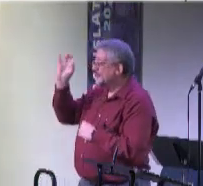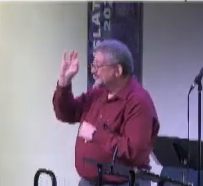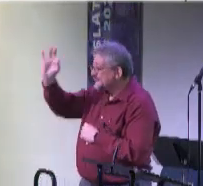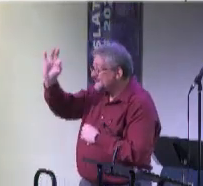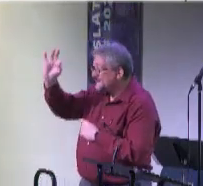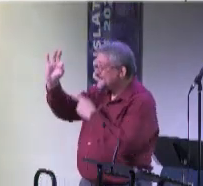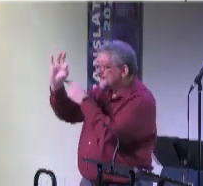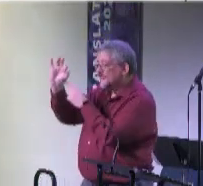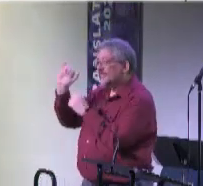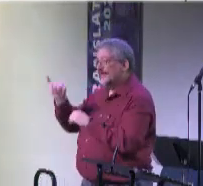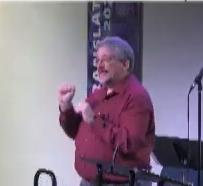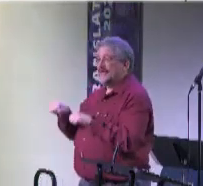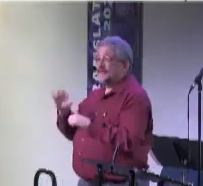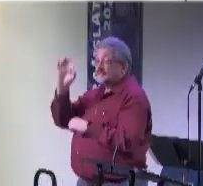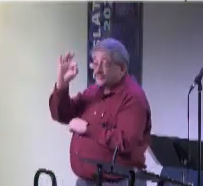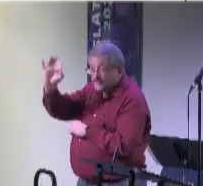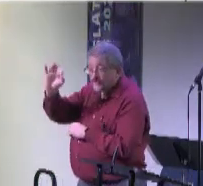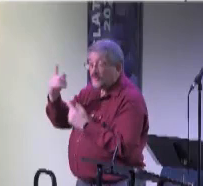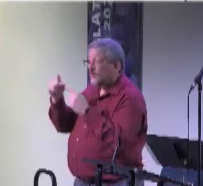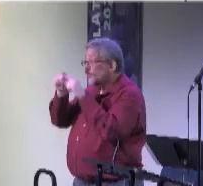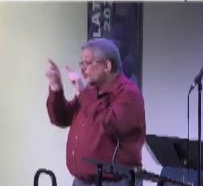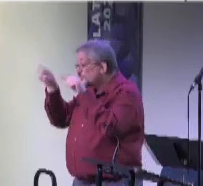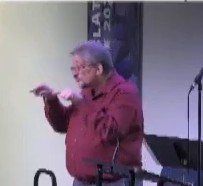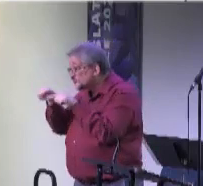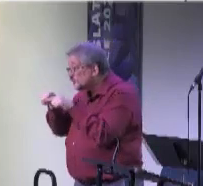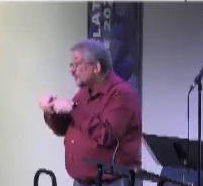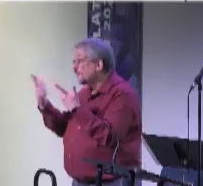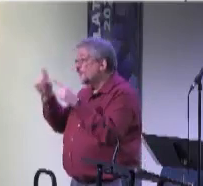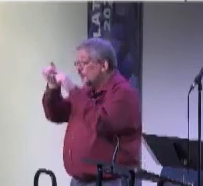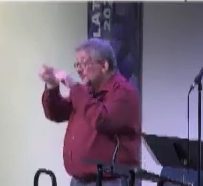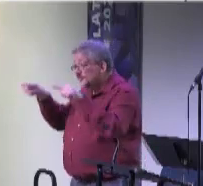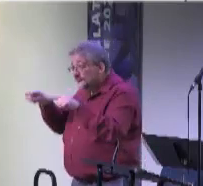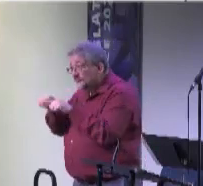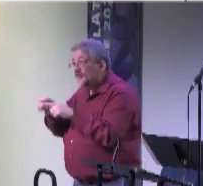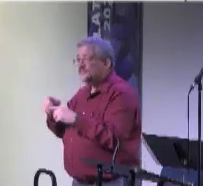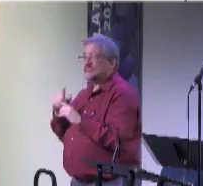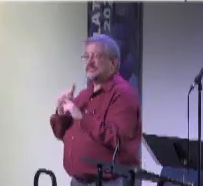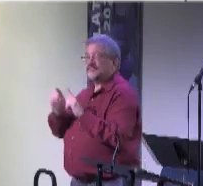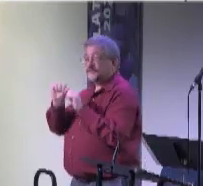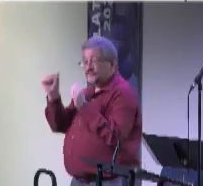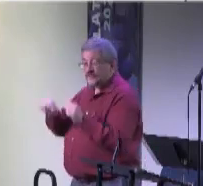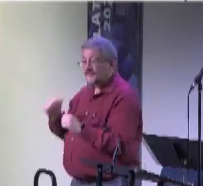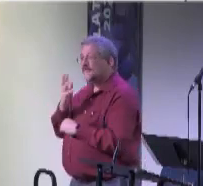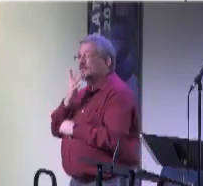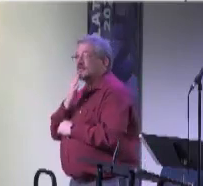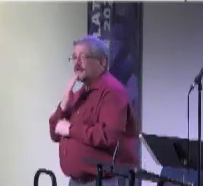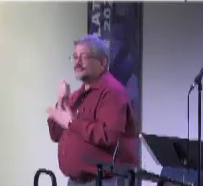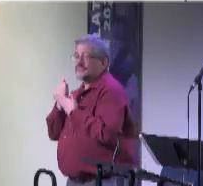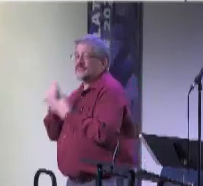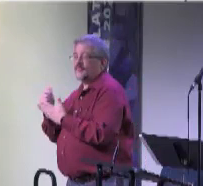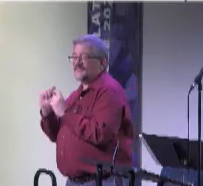You will see there's a green.at the top. Which allows people and that can be changed to a.